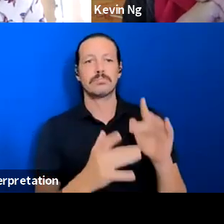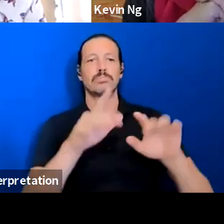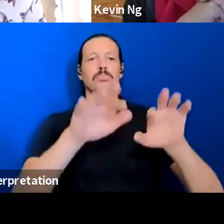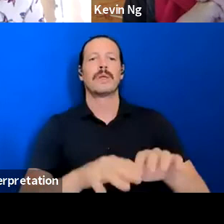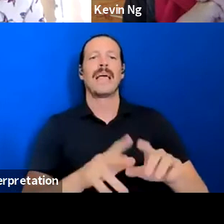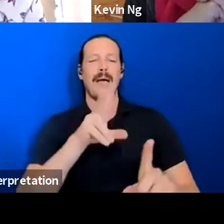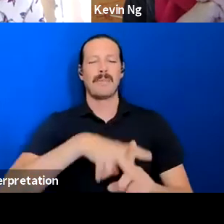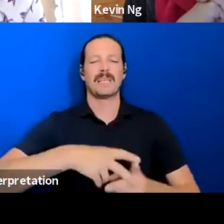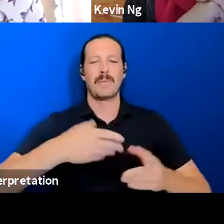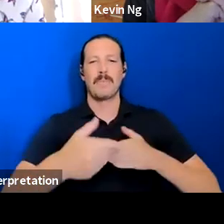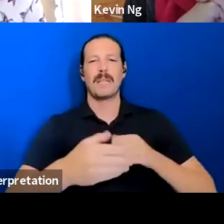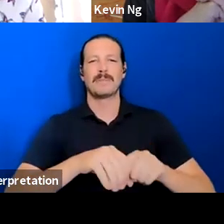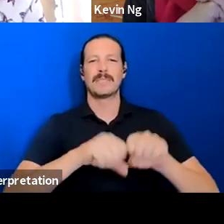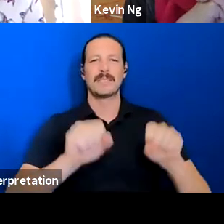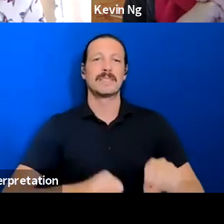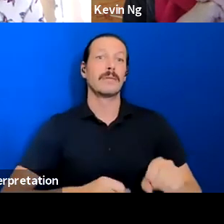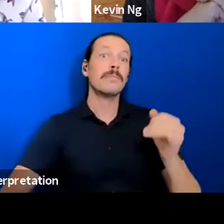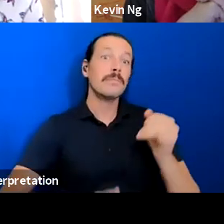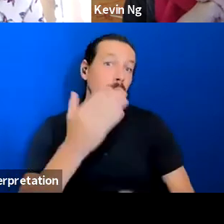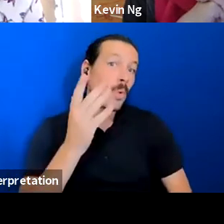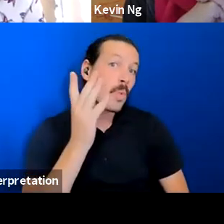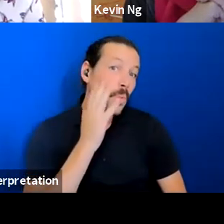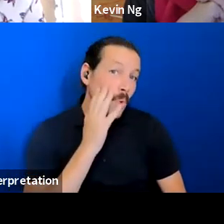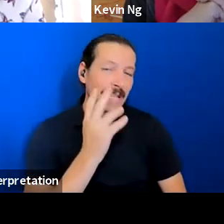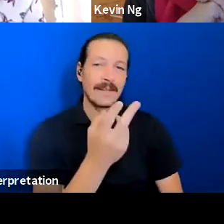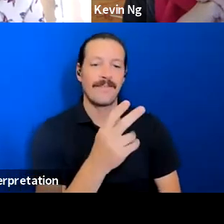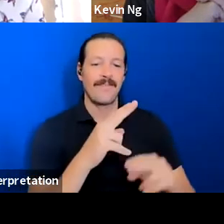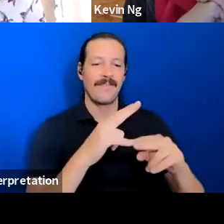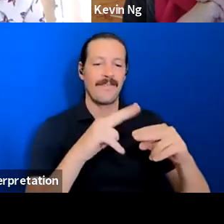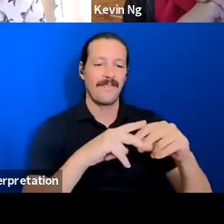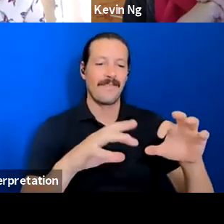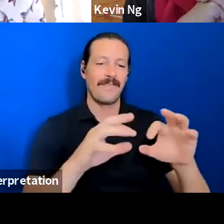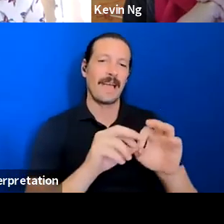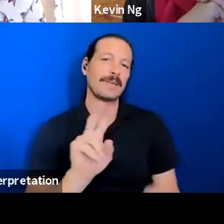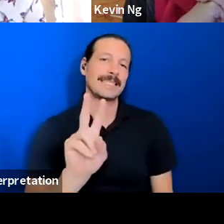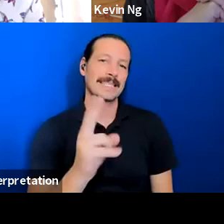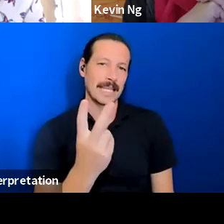If you haven't used our system before, you will need to register for an account first.